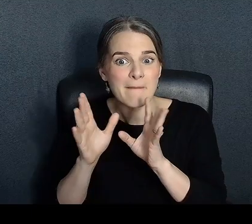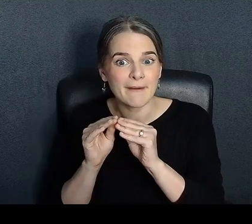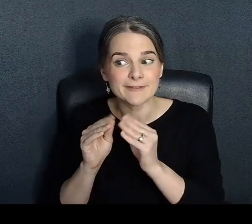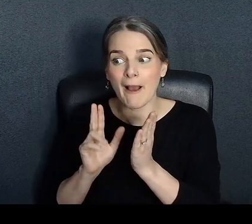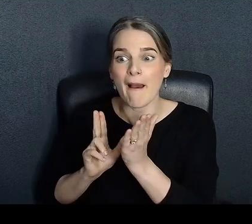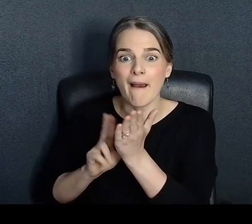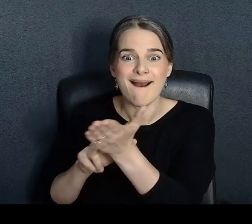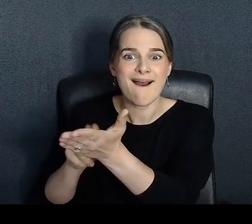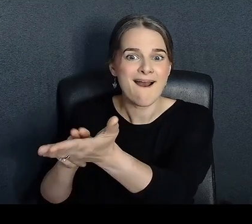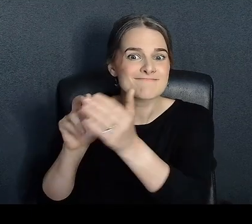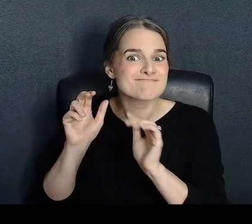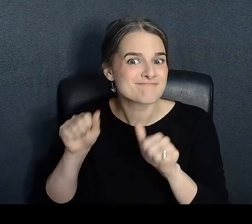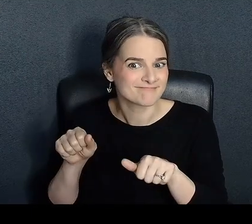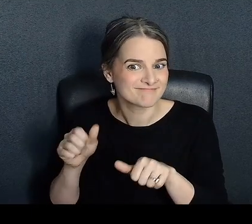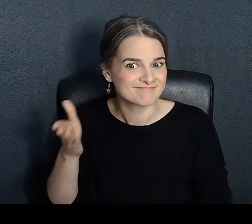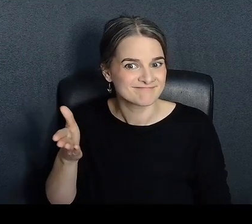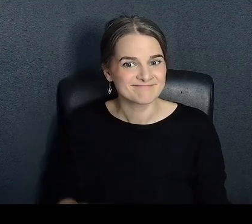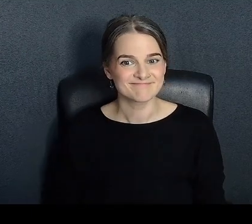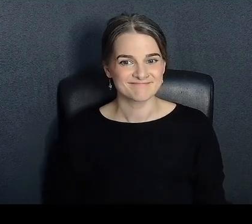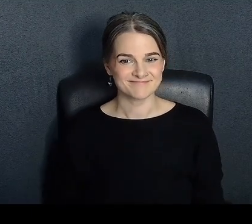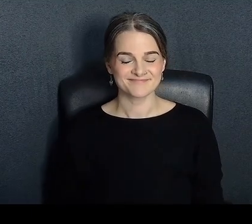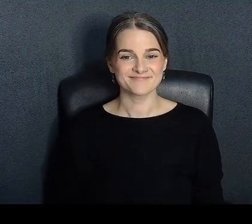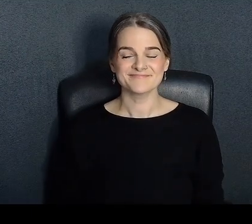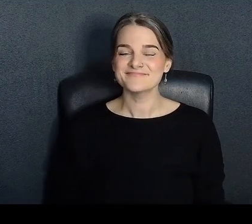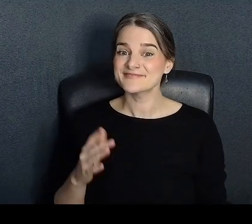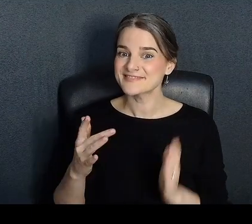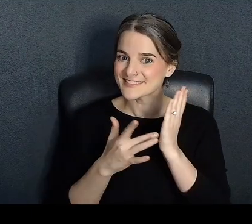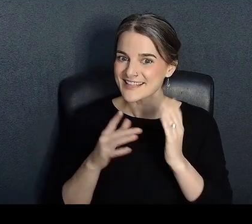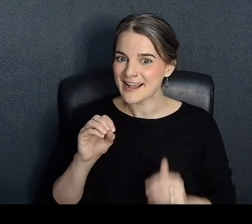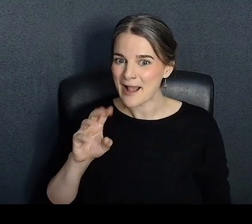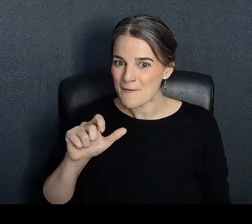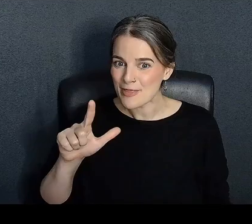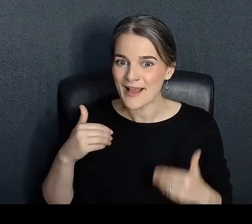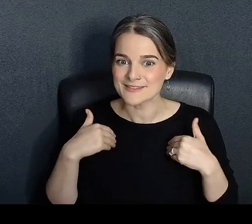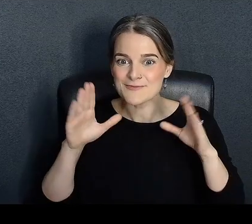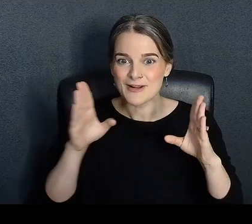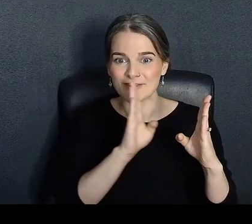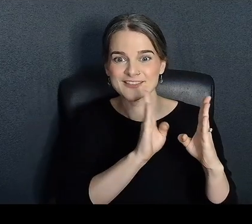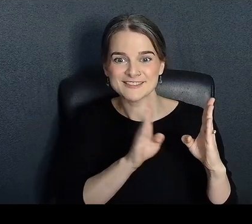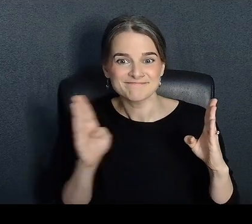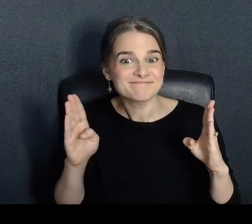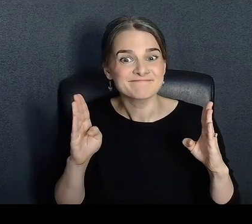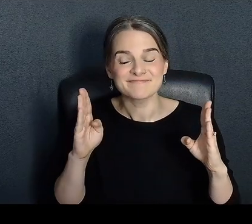TechOWL has a wonderful series of 18 topics, which we have run from July of last year